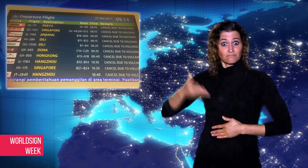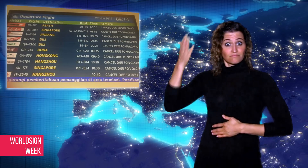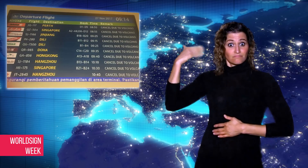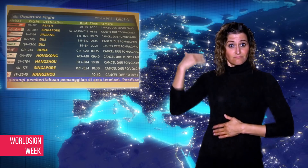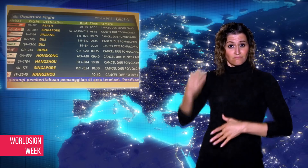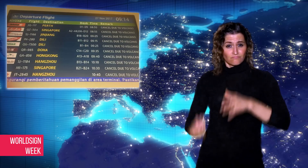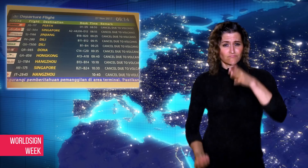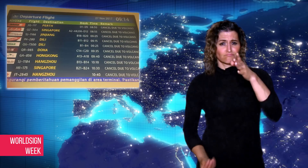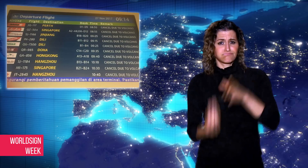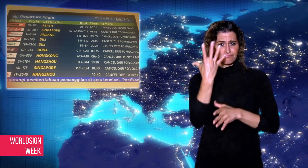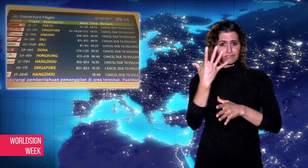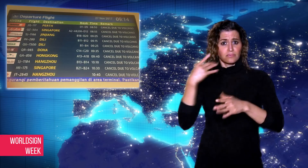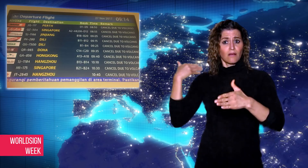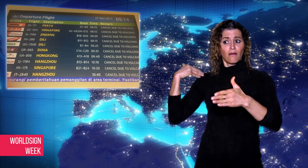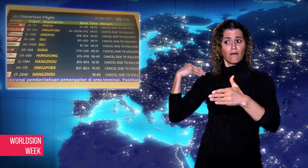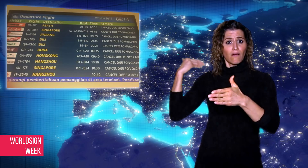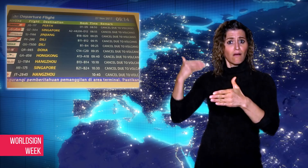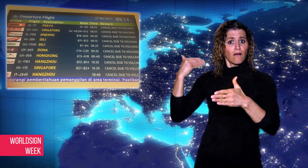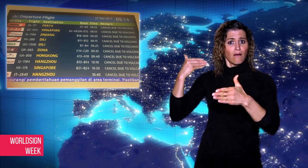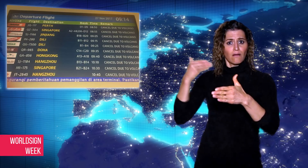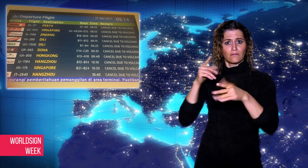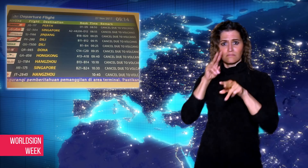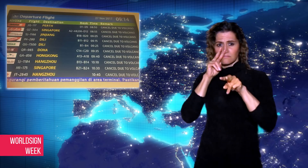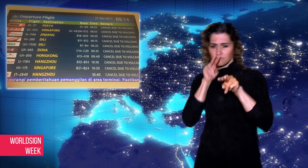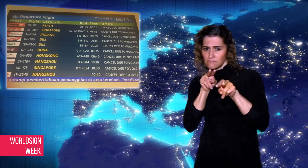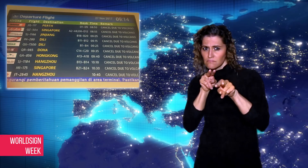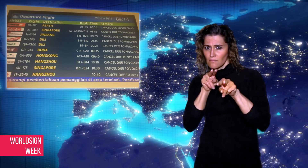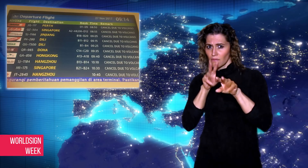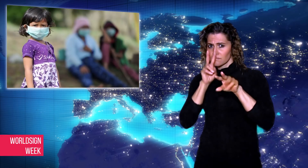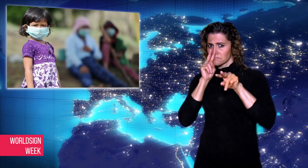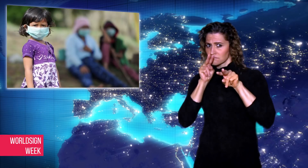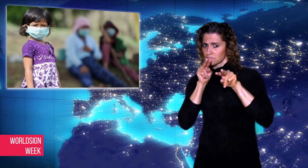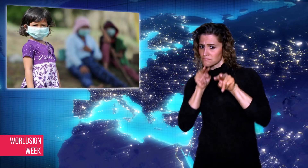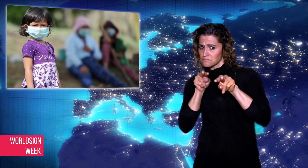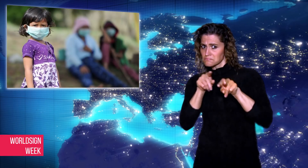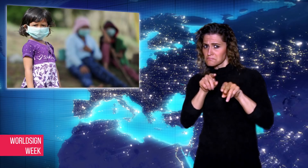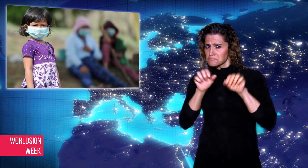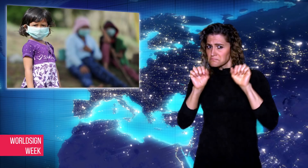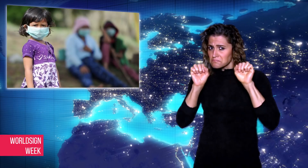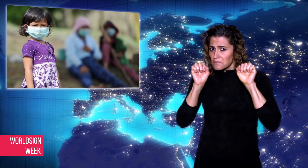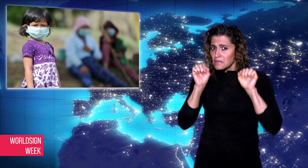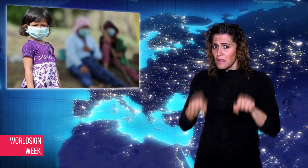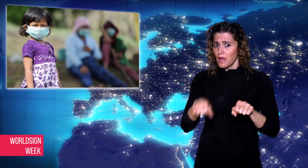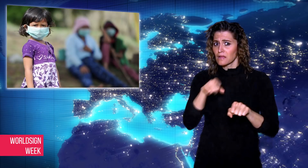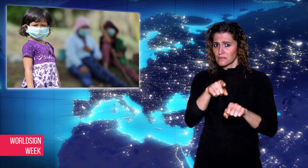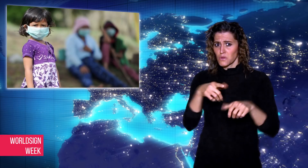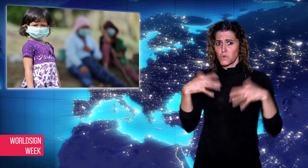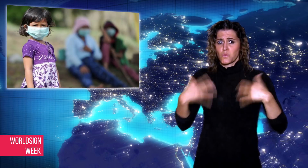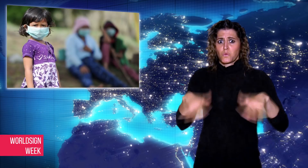for possible full-scale eruption with